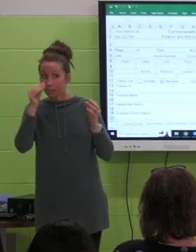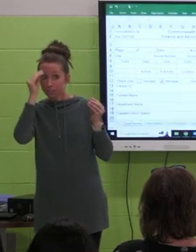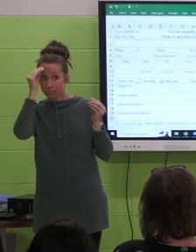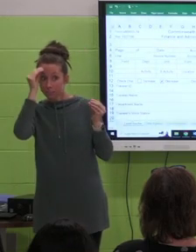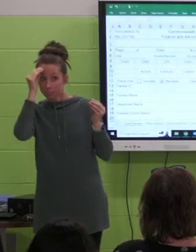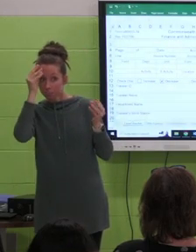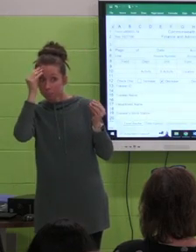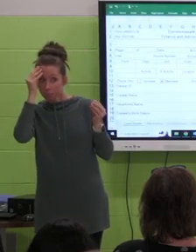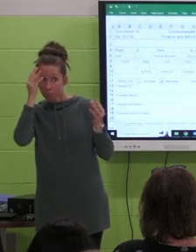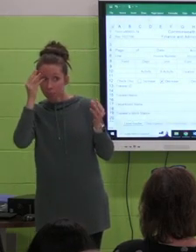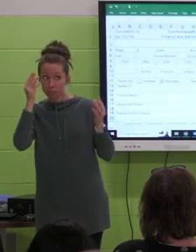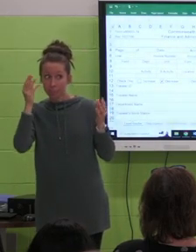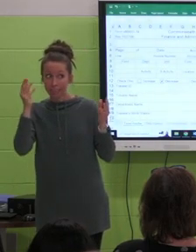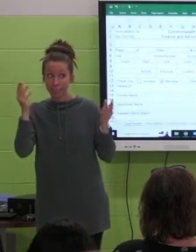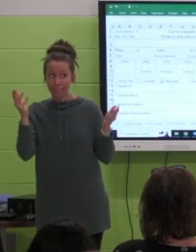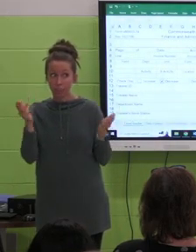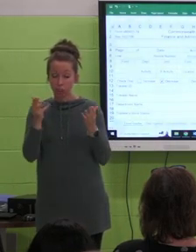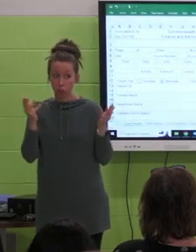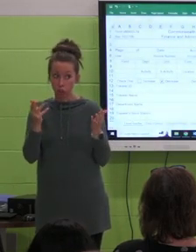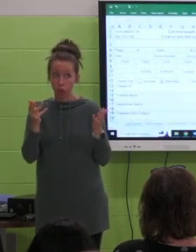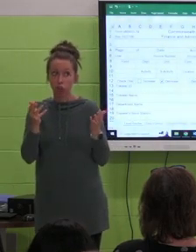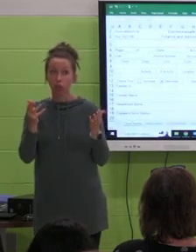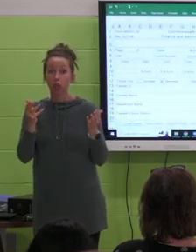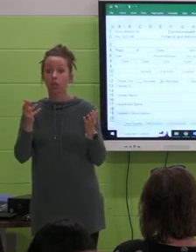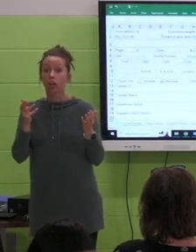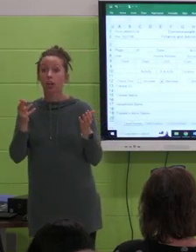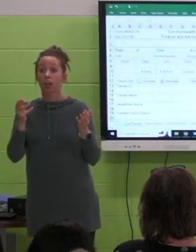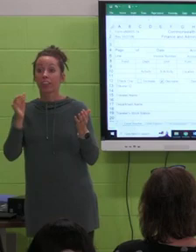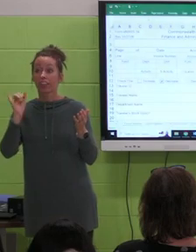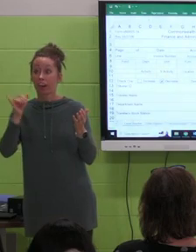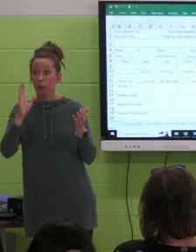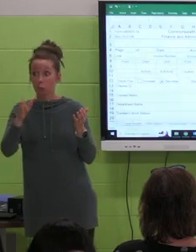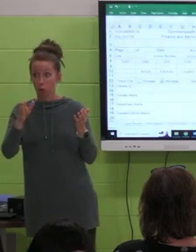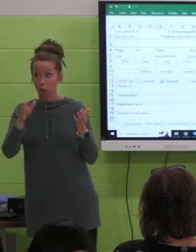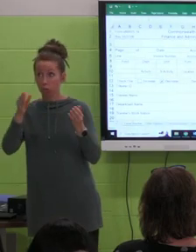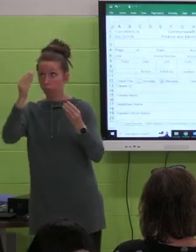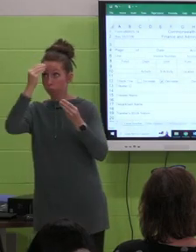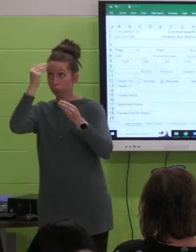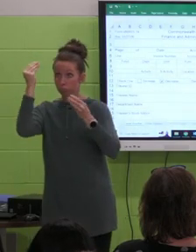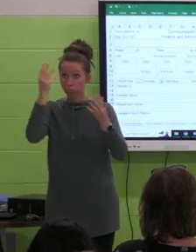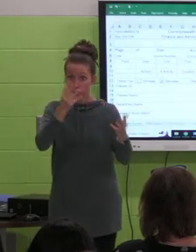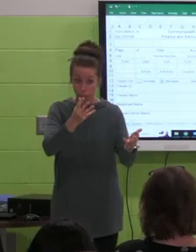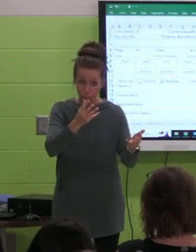here comes down to you to place your order or if the fiscal officer was placing your